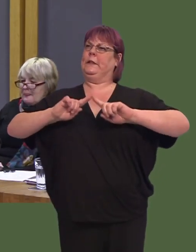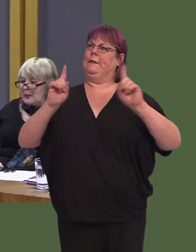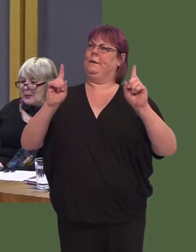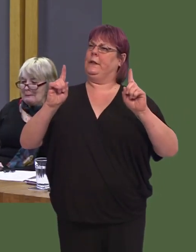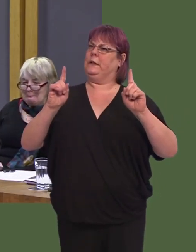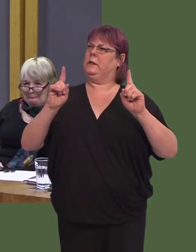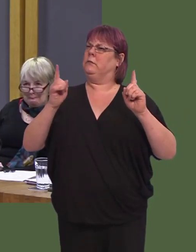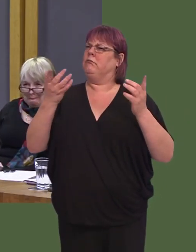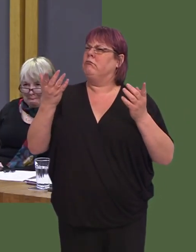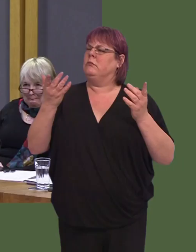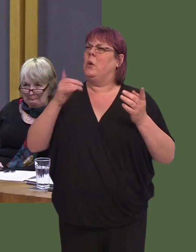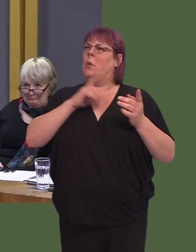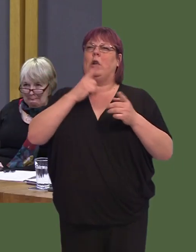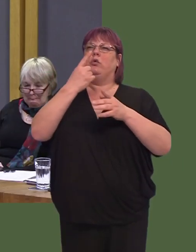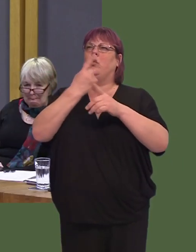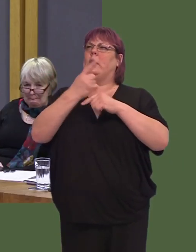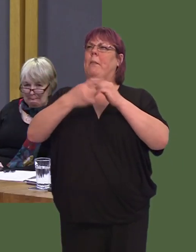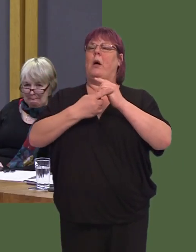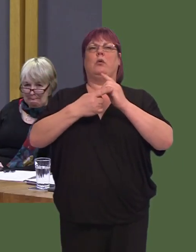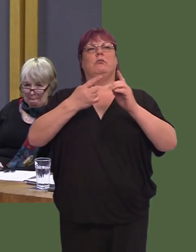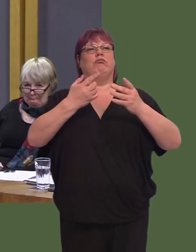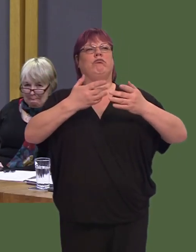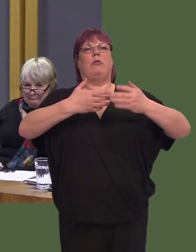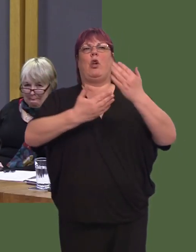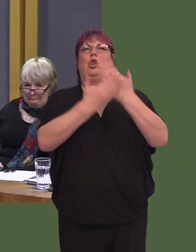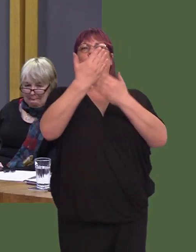Why does he now talk about 'a' customs union, as do you?